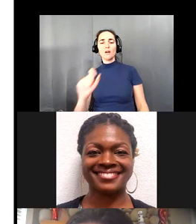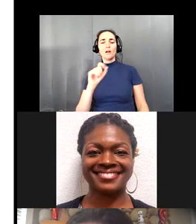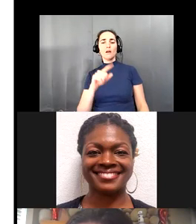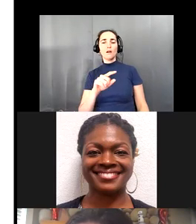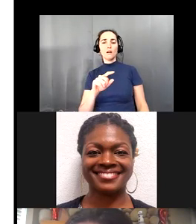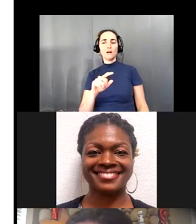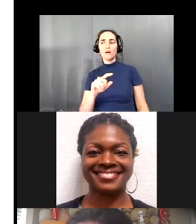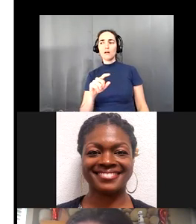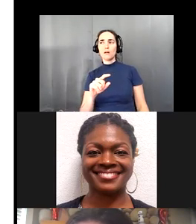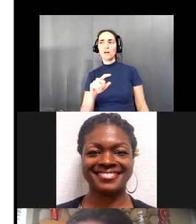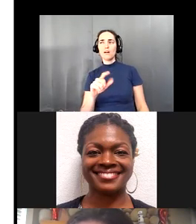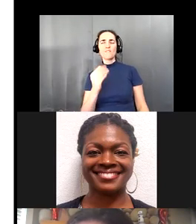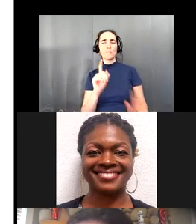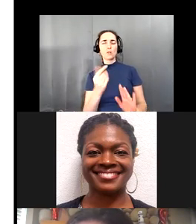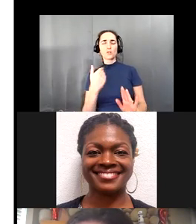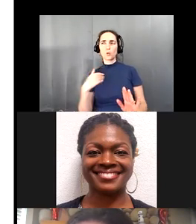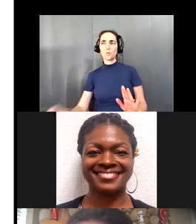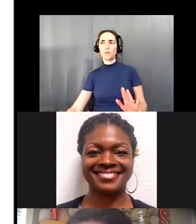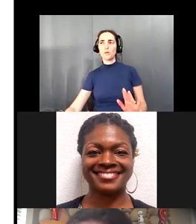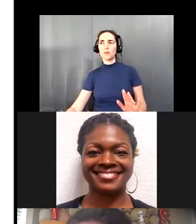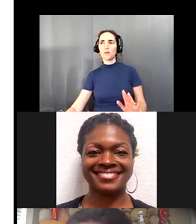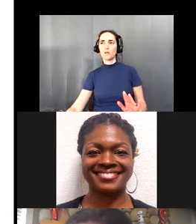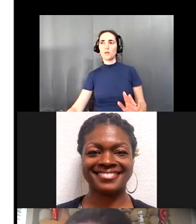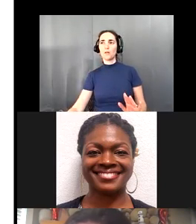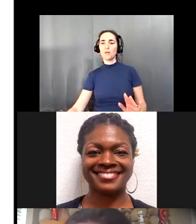a few minutes ago at these terms euphemisms for running away.